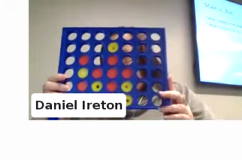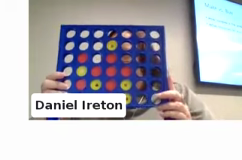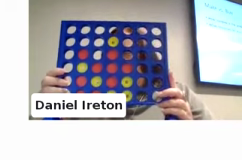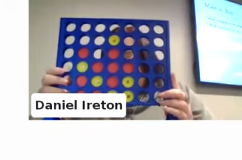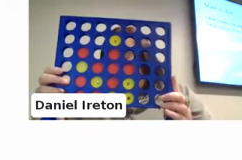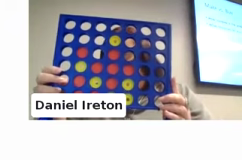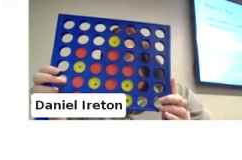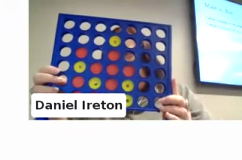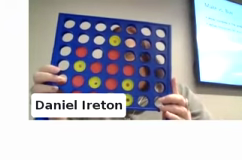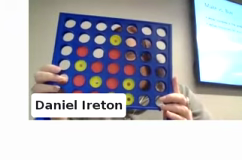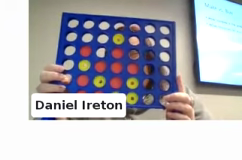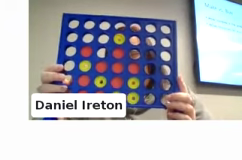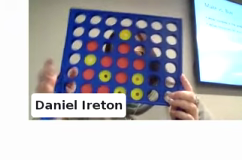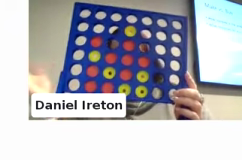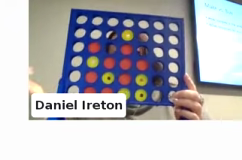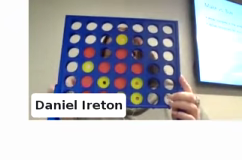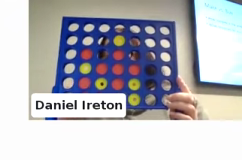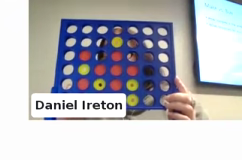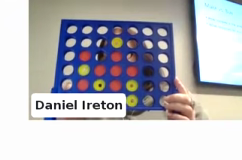Like oh, yeah.